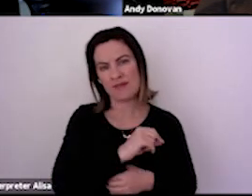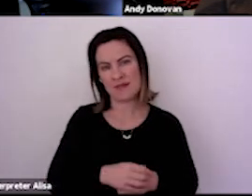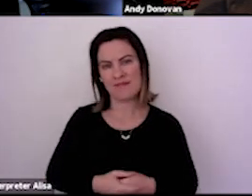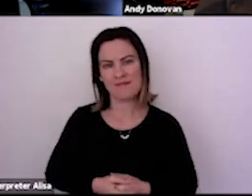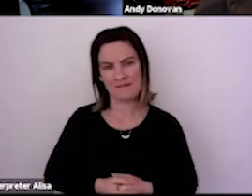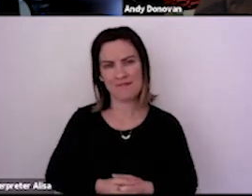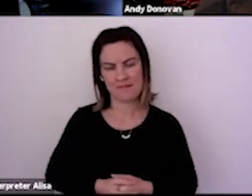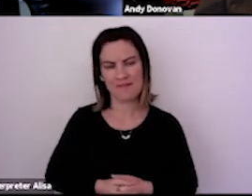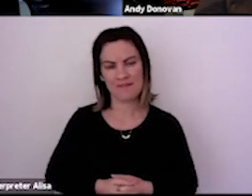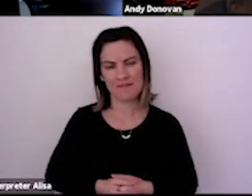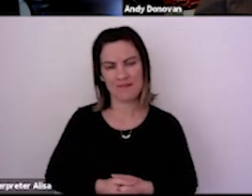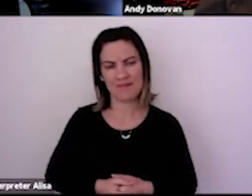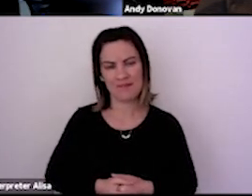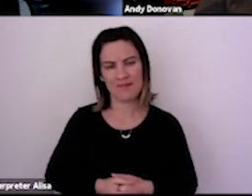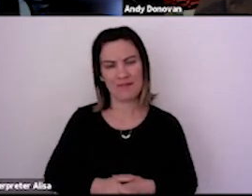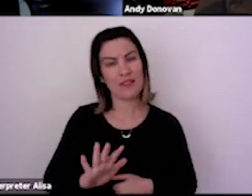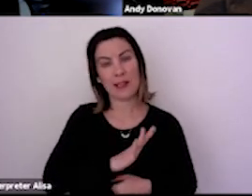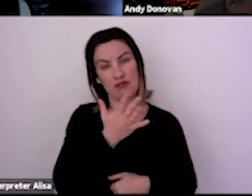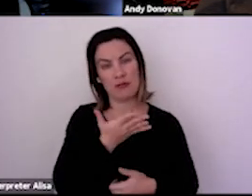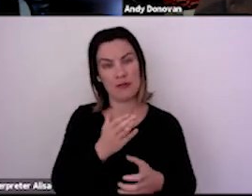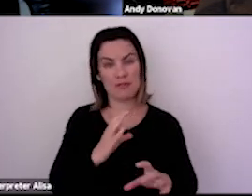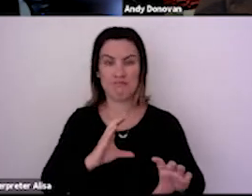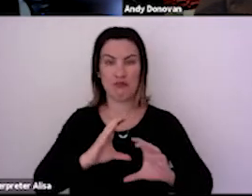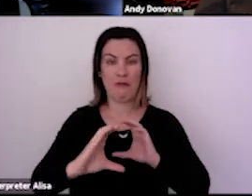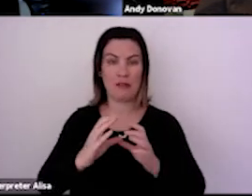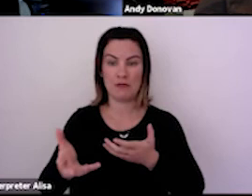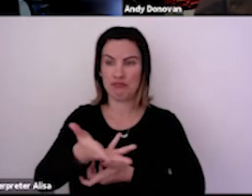I think interesting conversations are being had and the sector in terms of how we